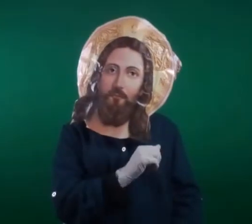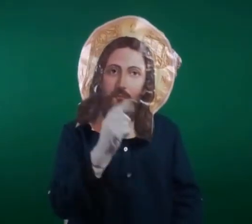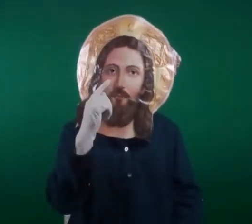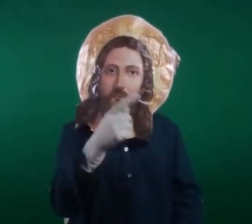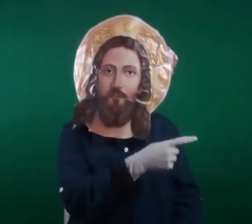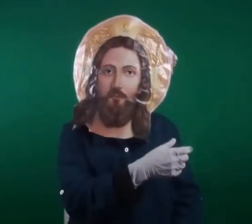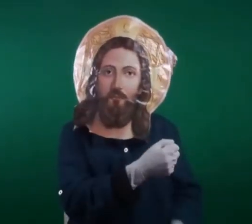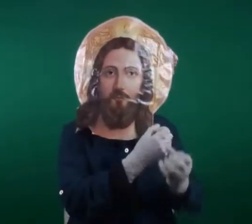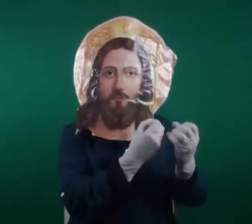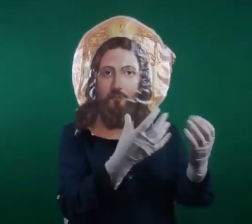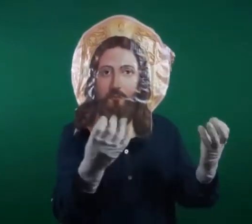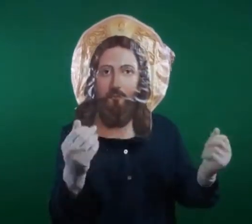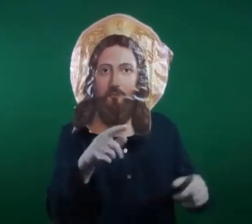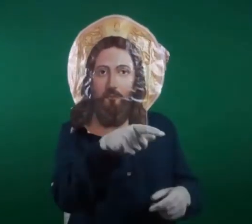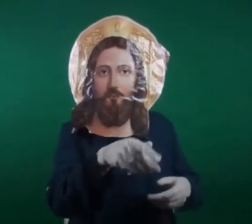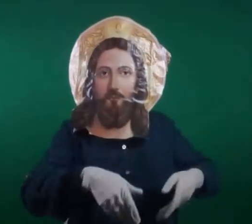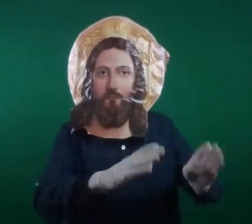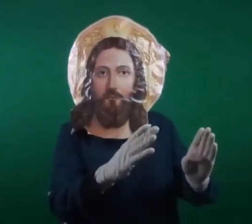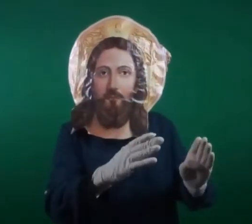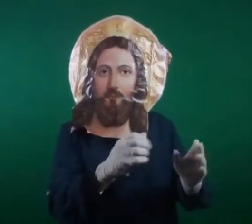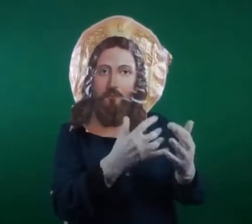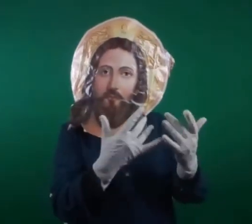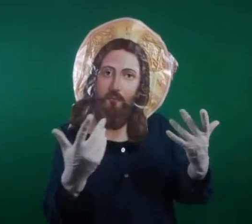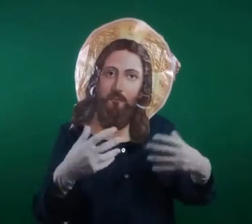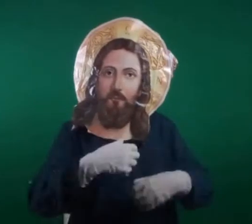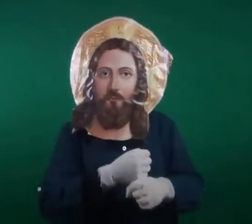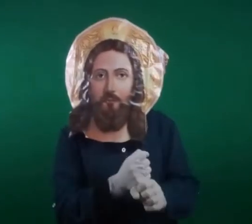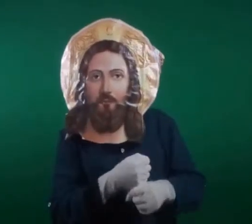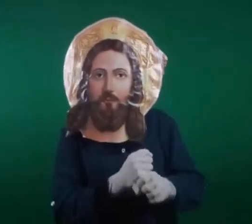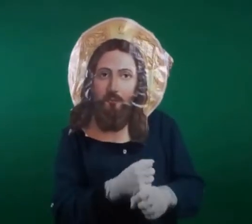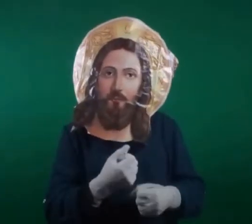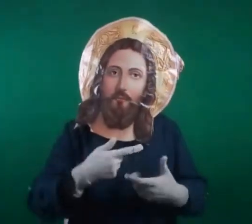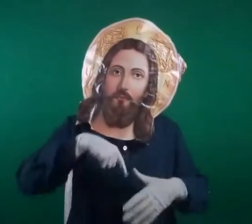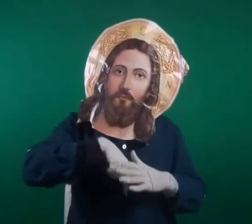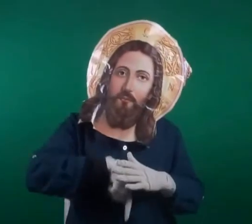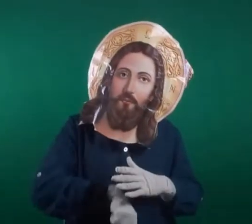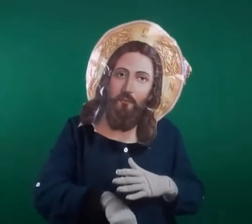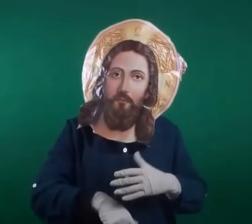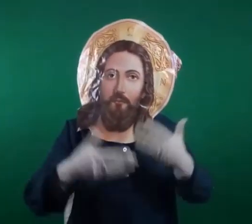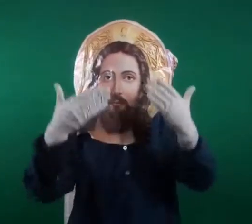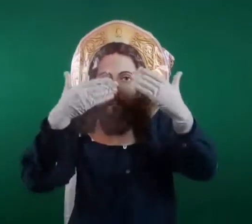One only needs to see the suicide and early death rate to see it is a lifestyle fraught with distress and despair,